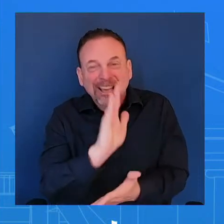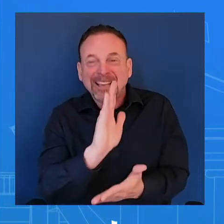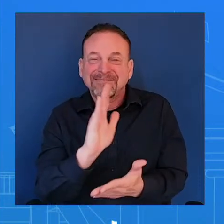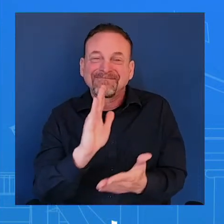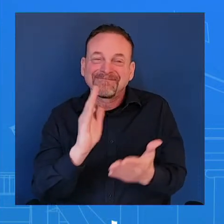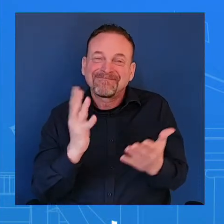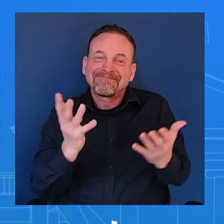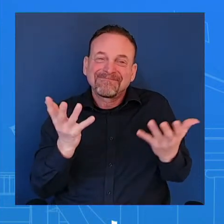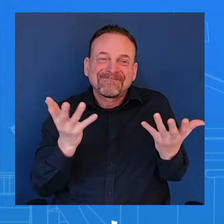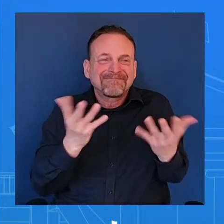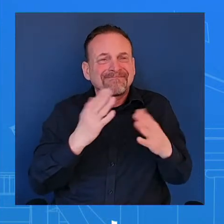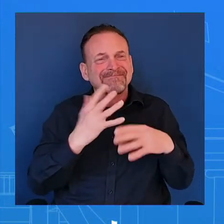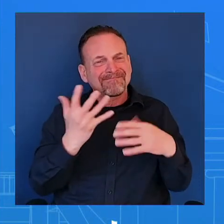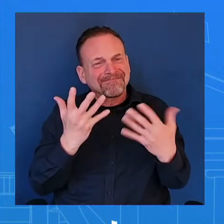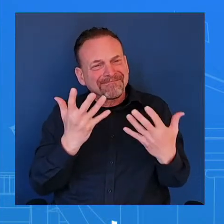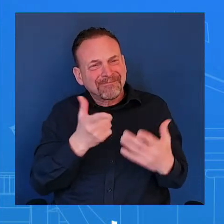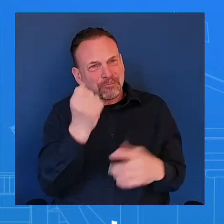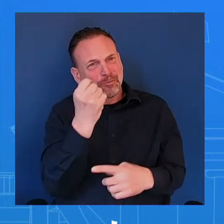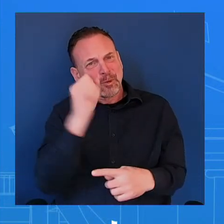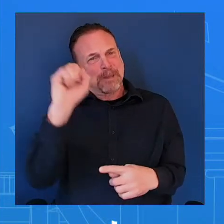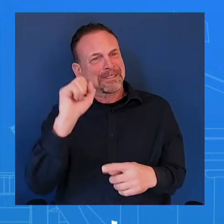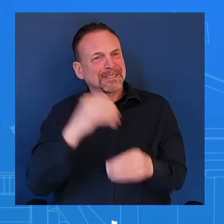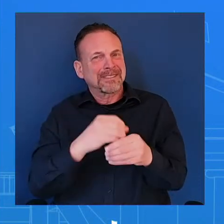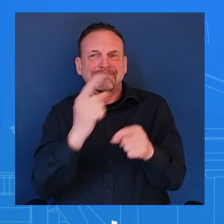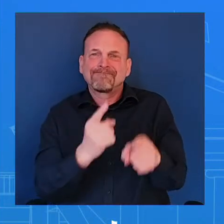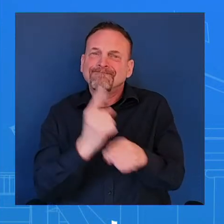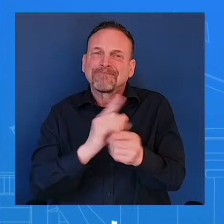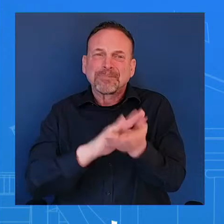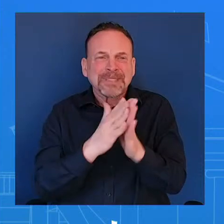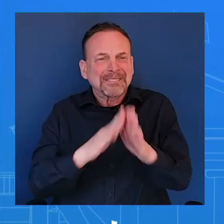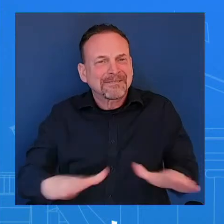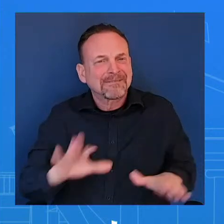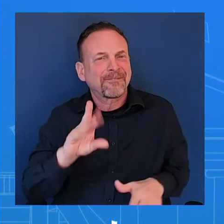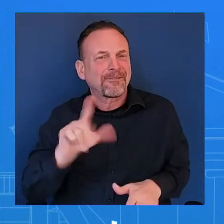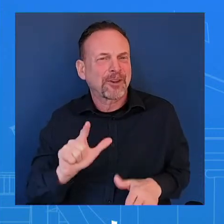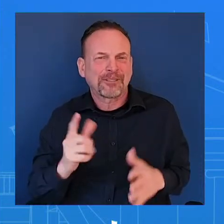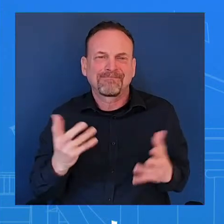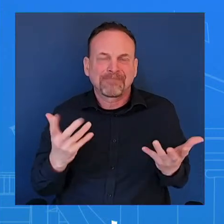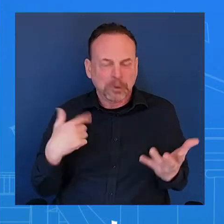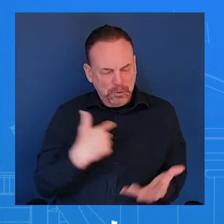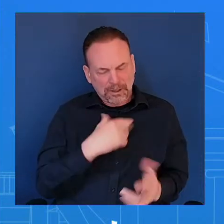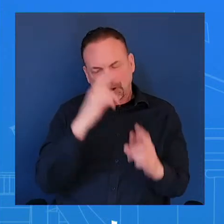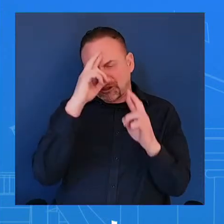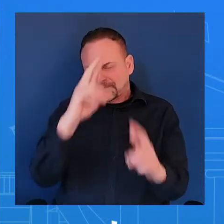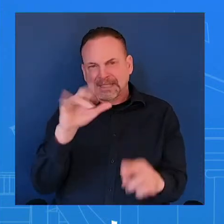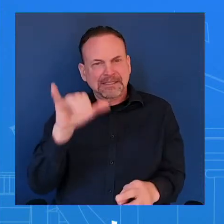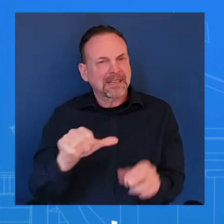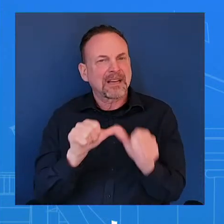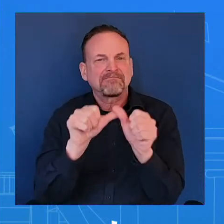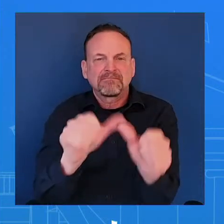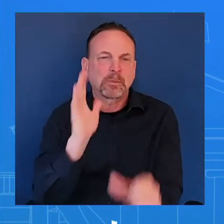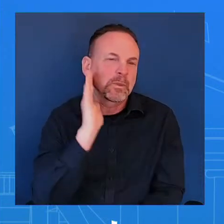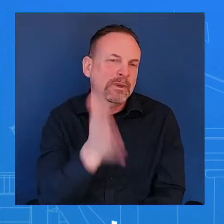They have a right to peacefully protest. And we're going to continue to respect that. Go ahead, Jordan. The Press: Thanks, Karine. Do you --